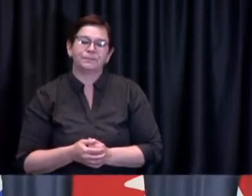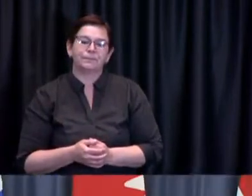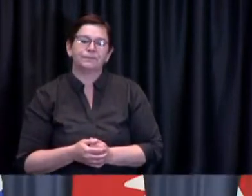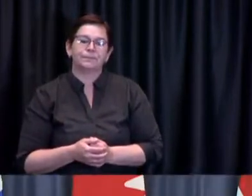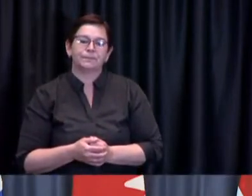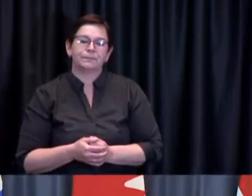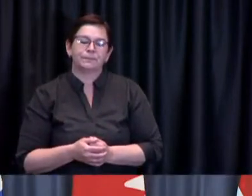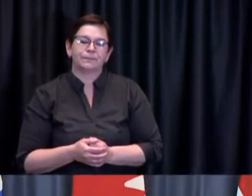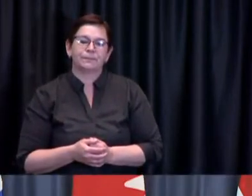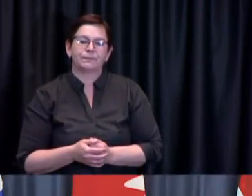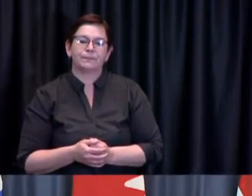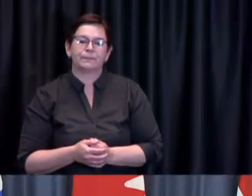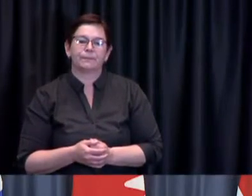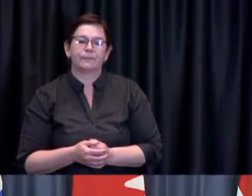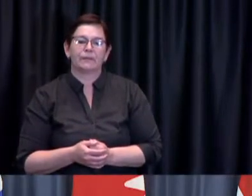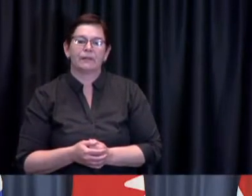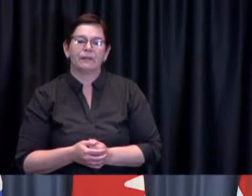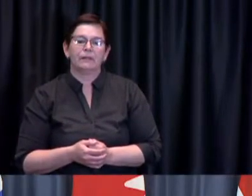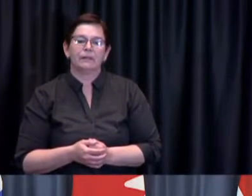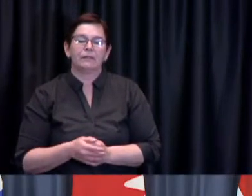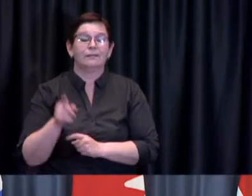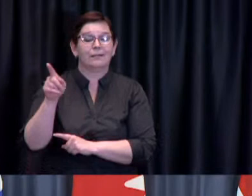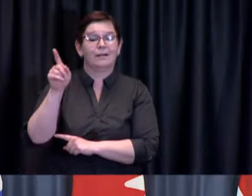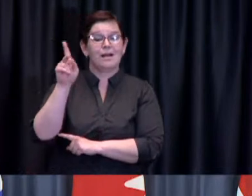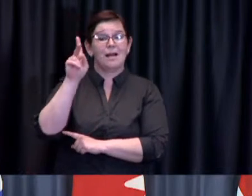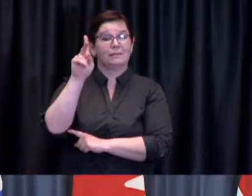Kensington Market and Chinatown to Toronto sprint strategy made